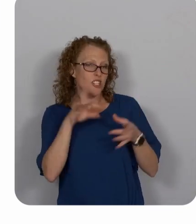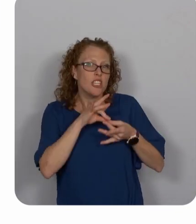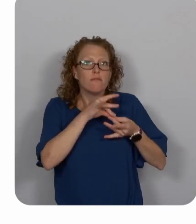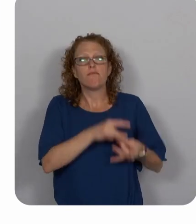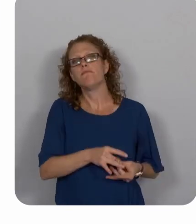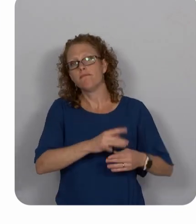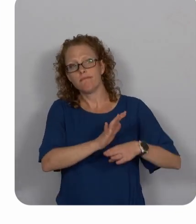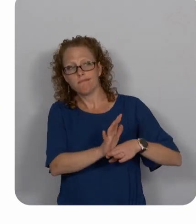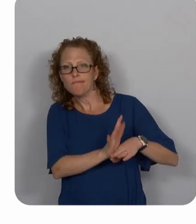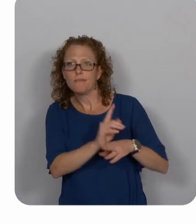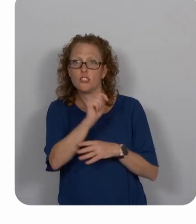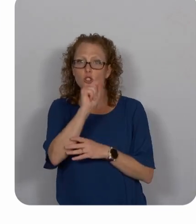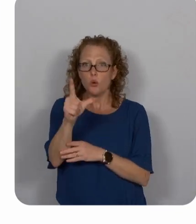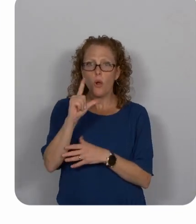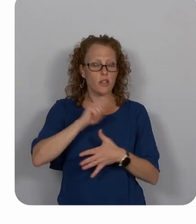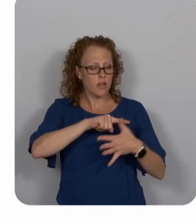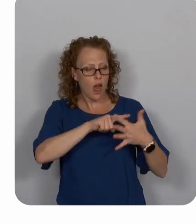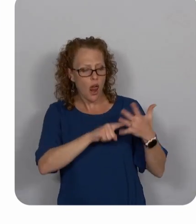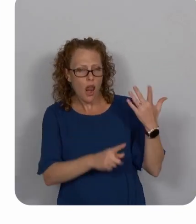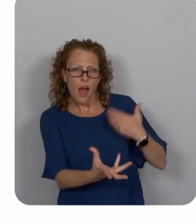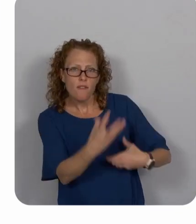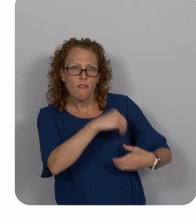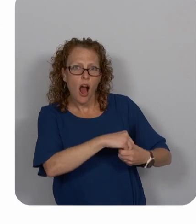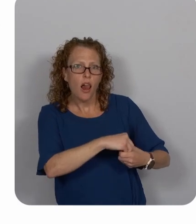And the team is excited to bring it to Meta Spark Studio.